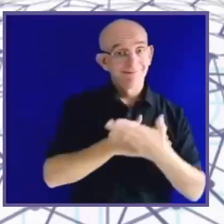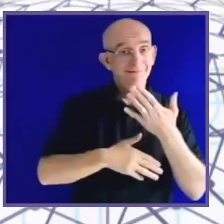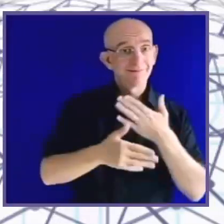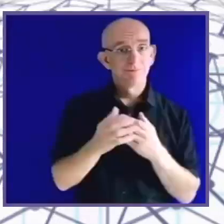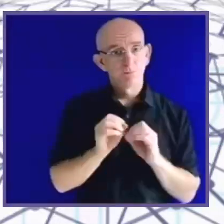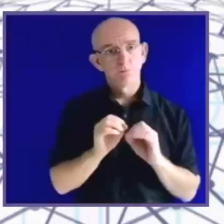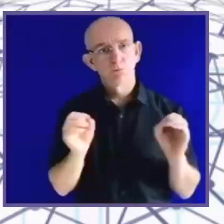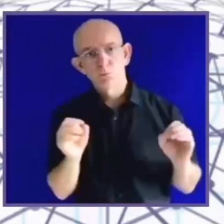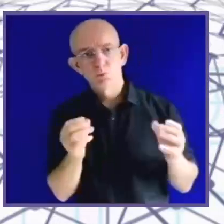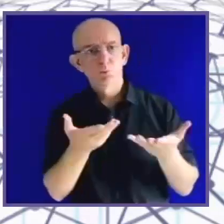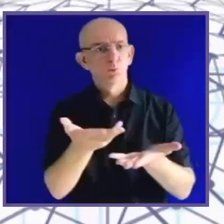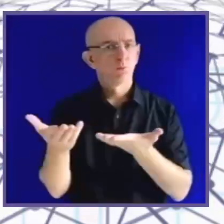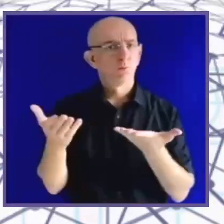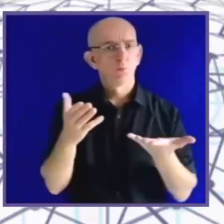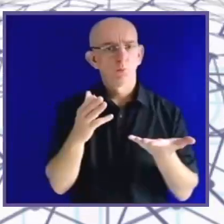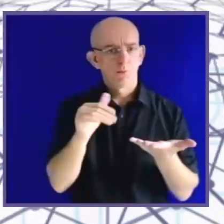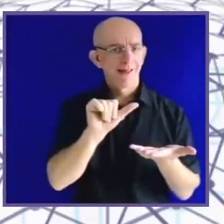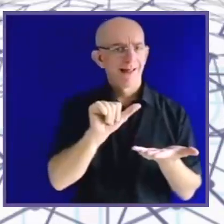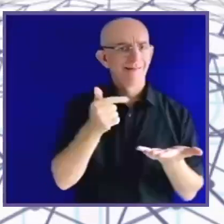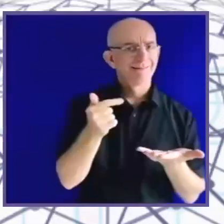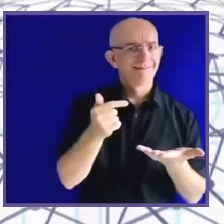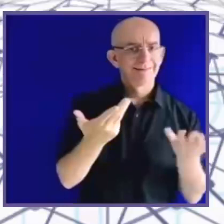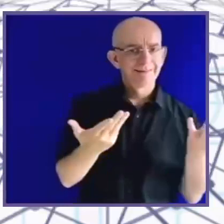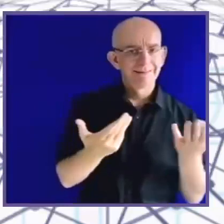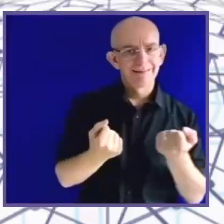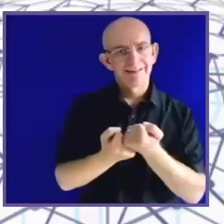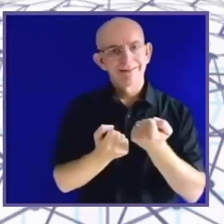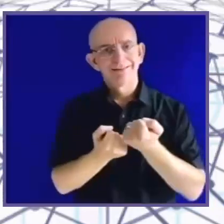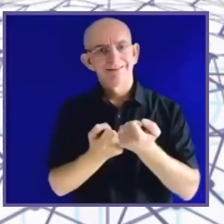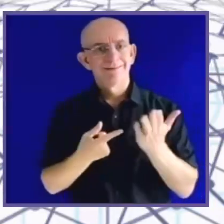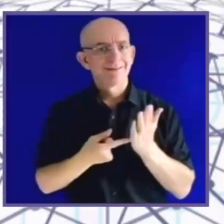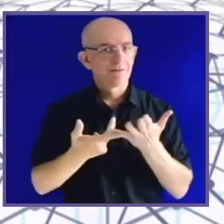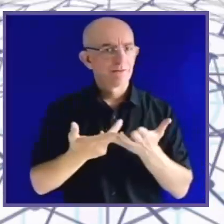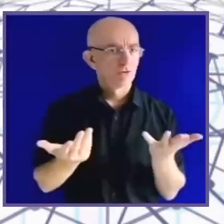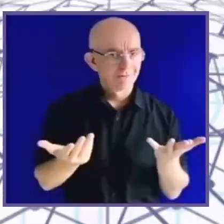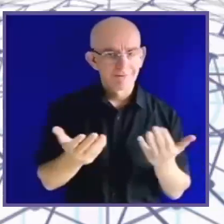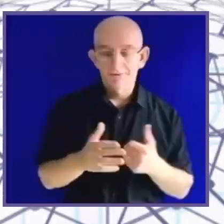have least access to assistive technology.